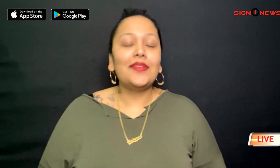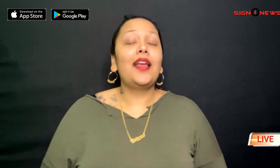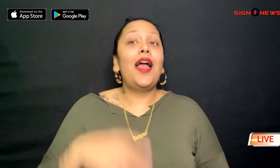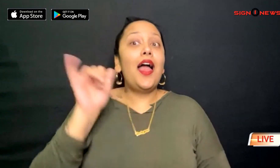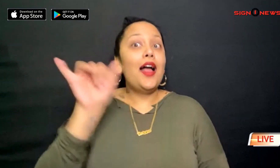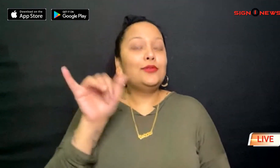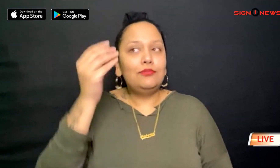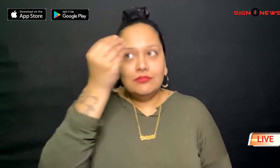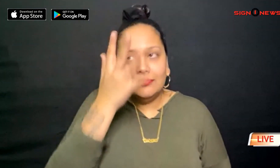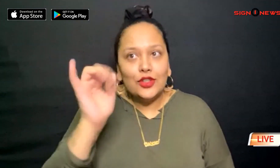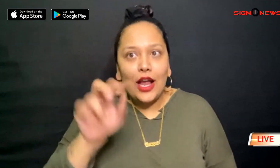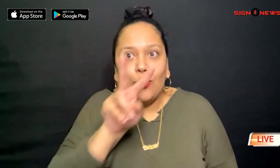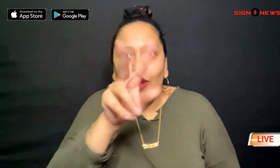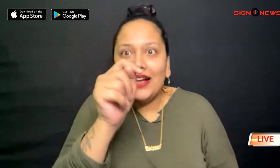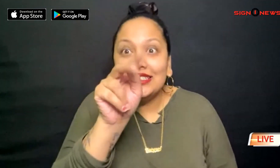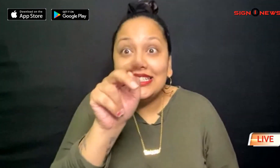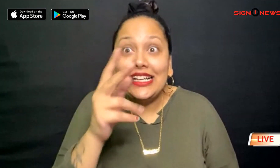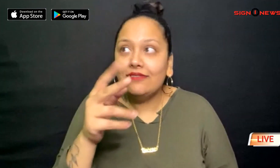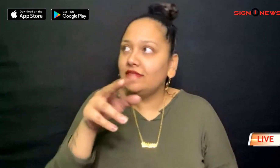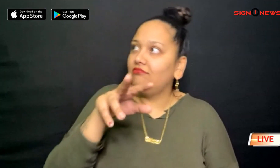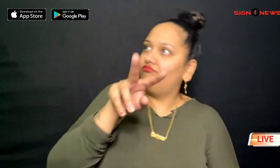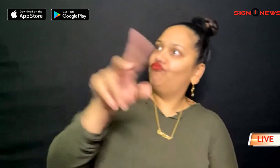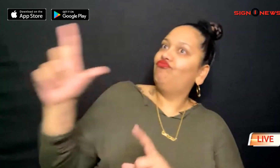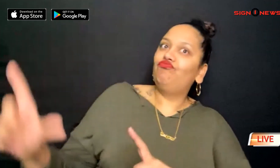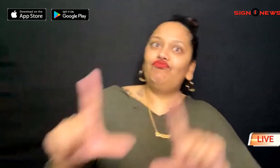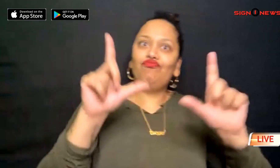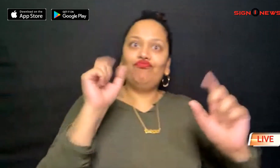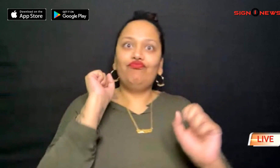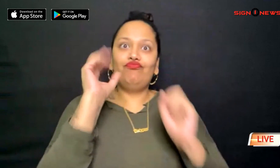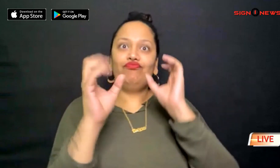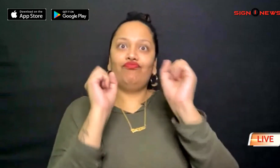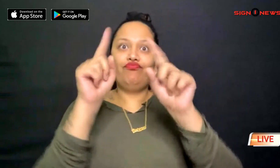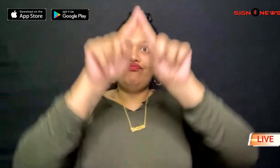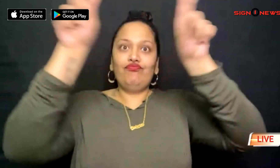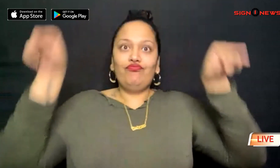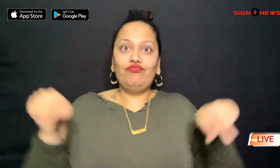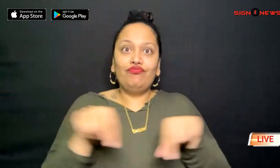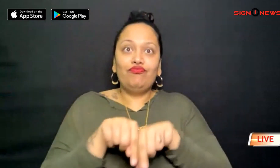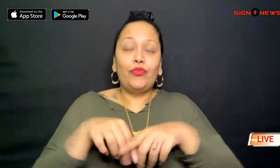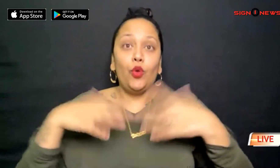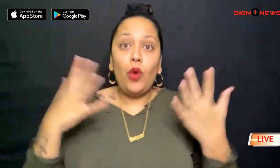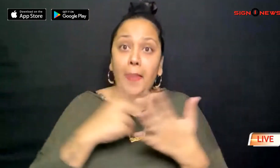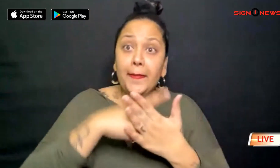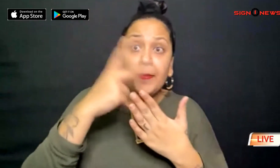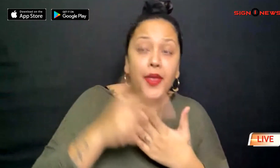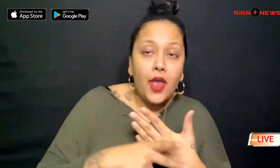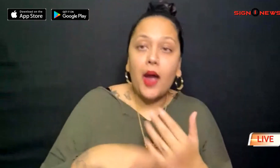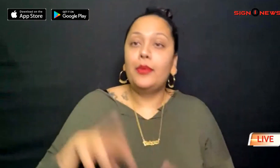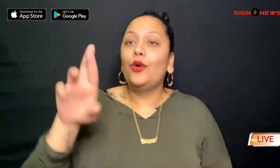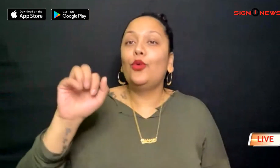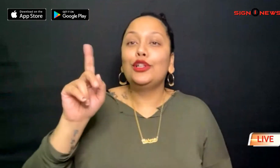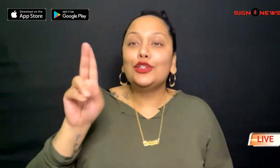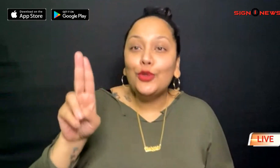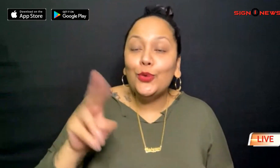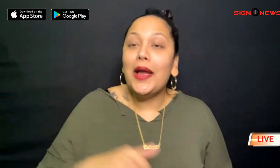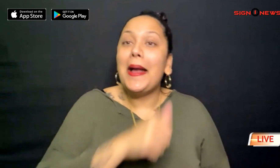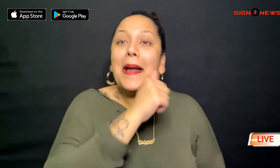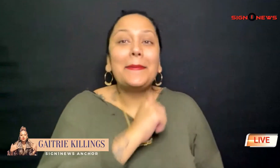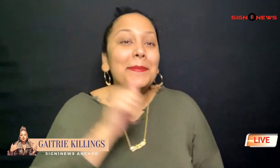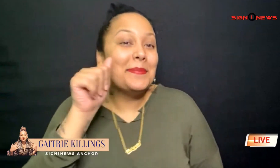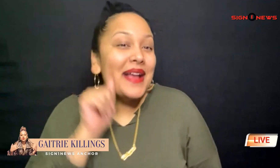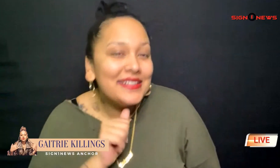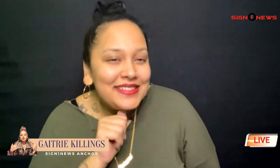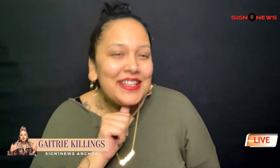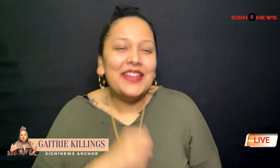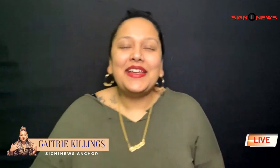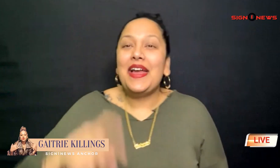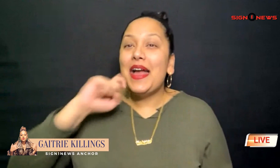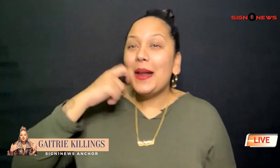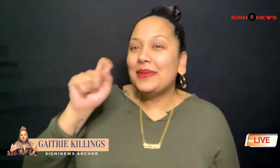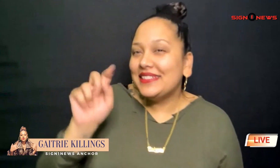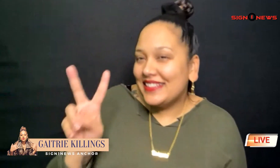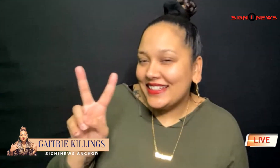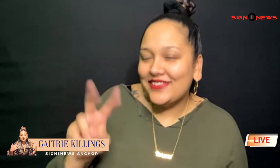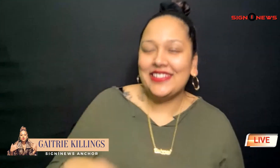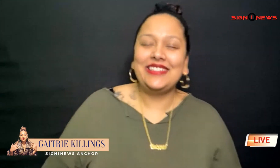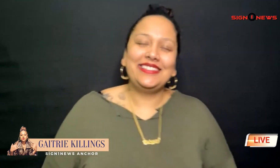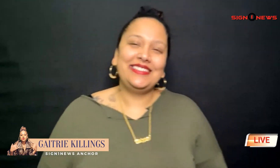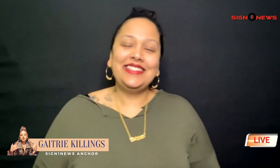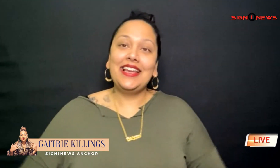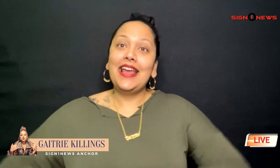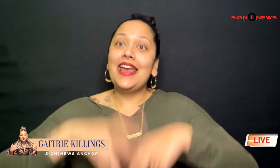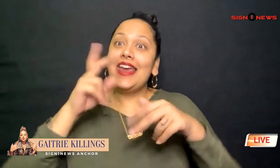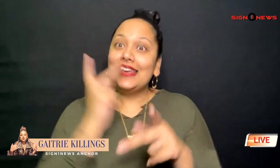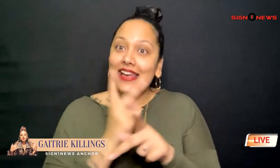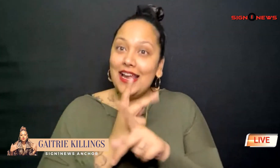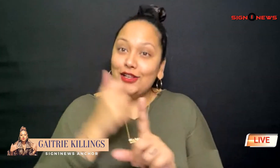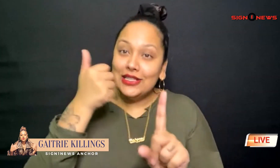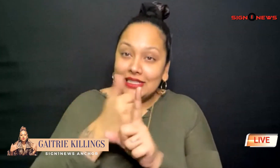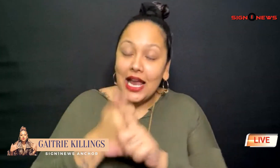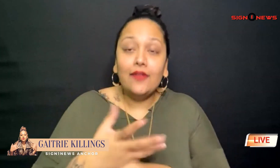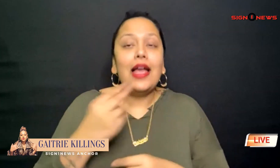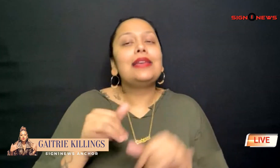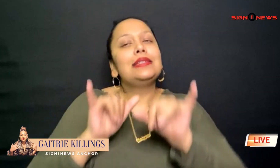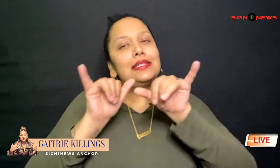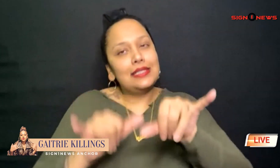phone and you can also watch on TV on Roku Amazon and Apple TV take care of yourself